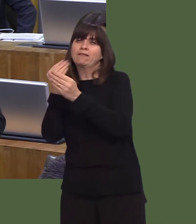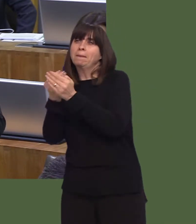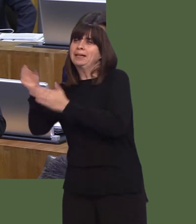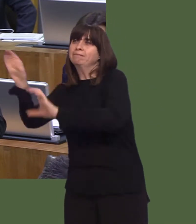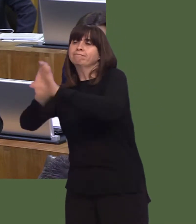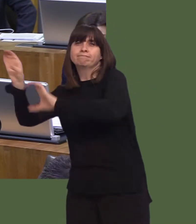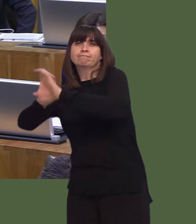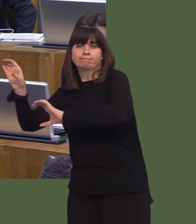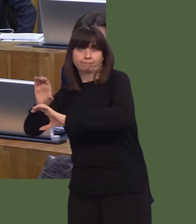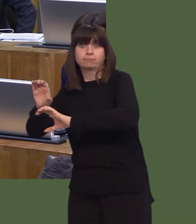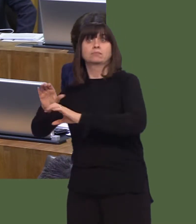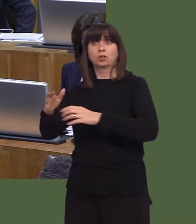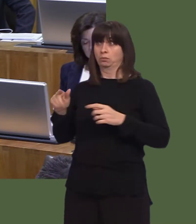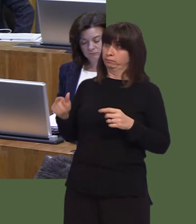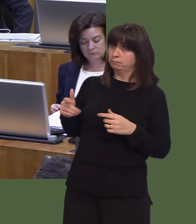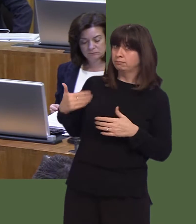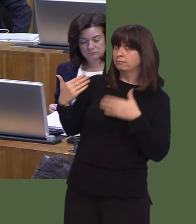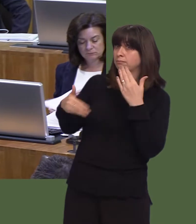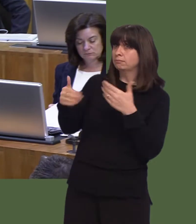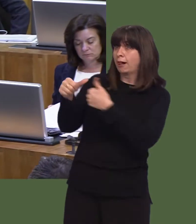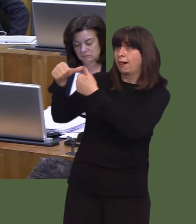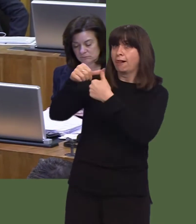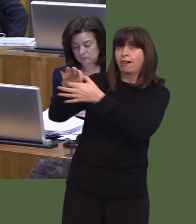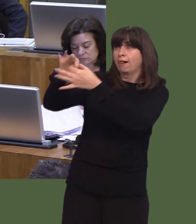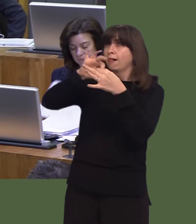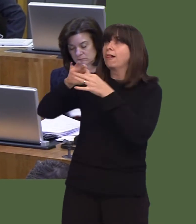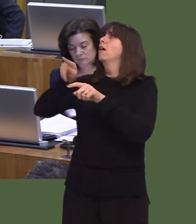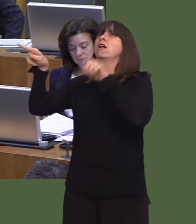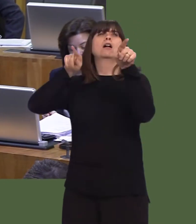Now, by moving forward in that way, we can seek to find out where people are, first of